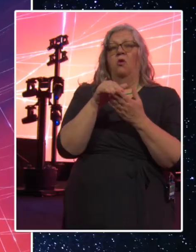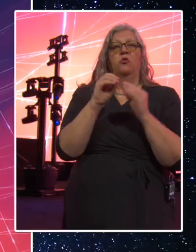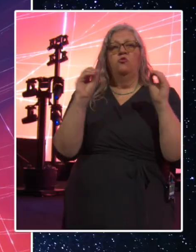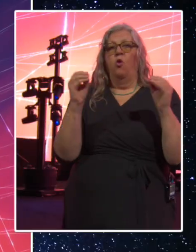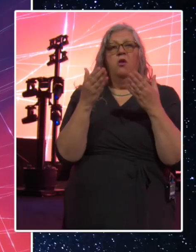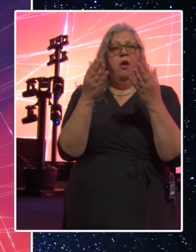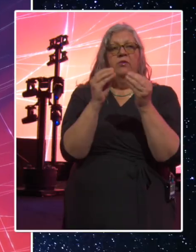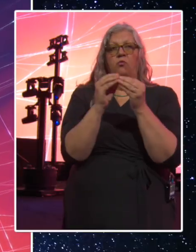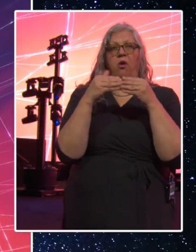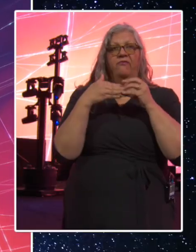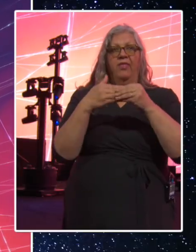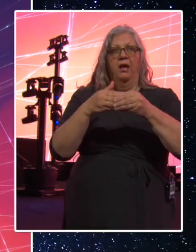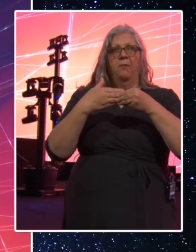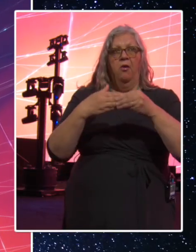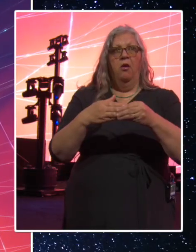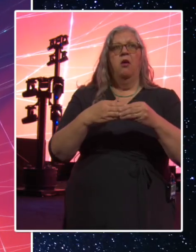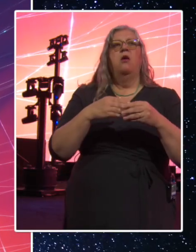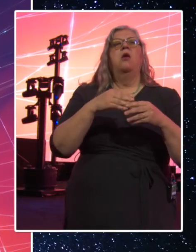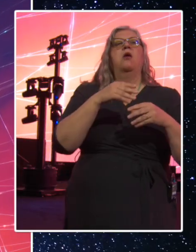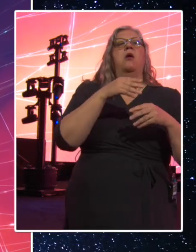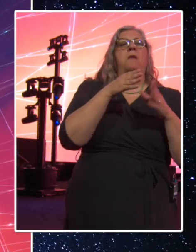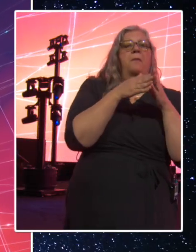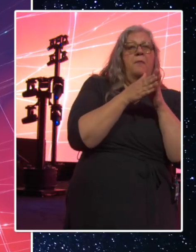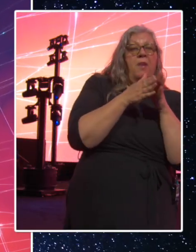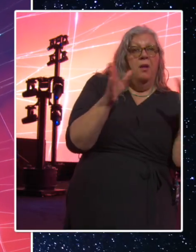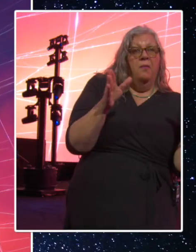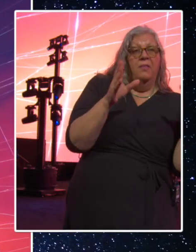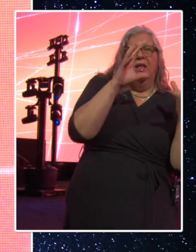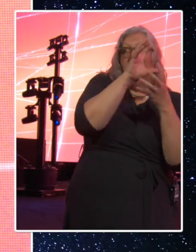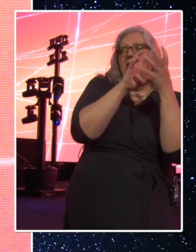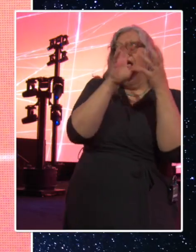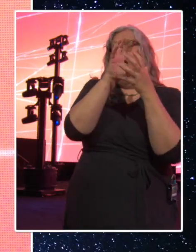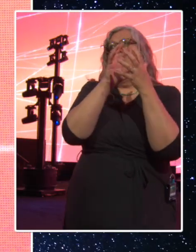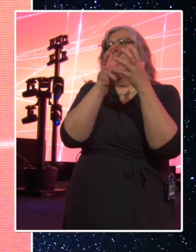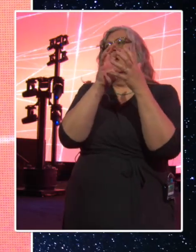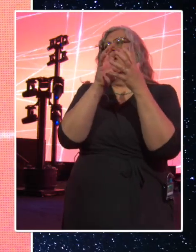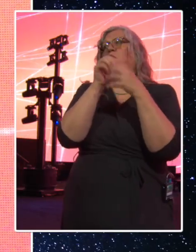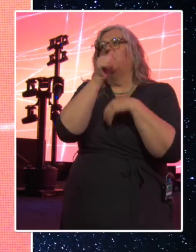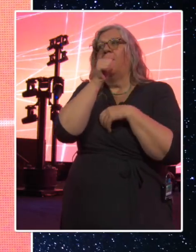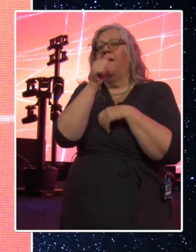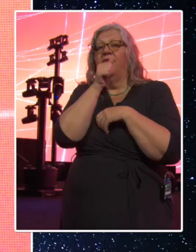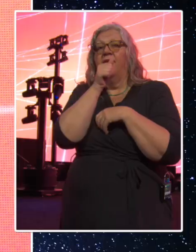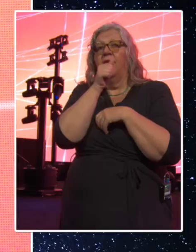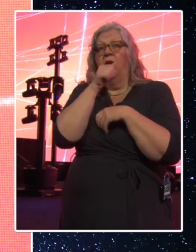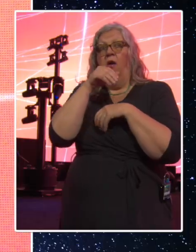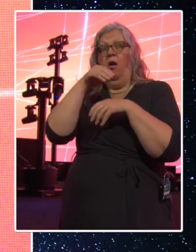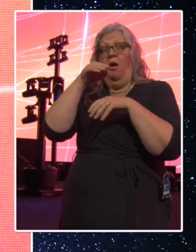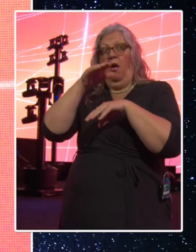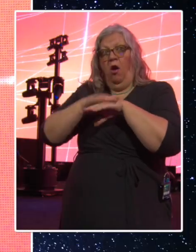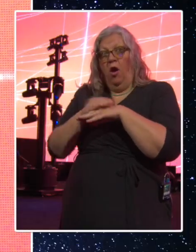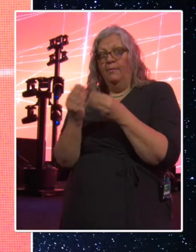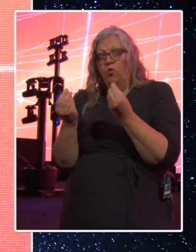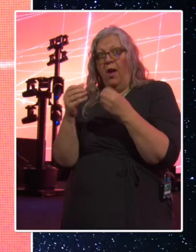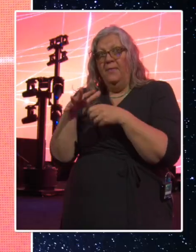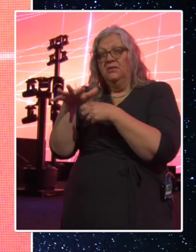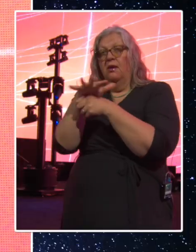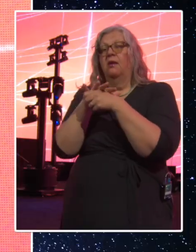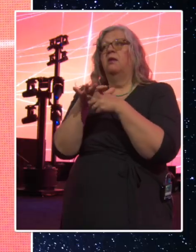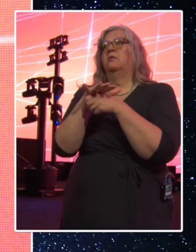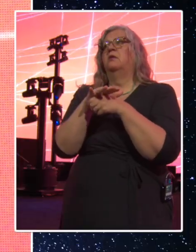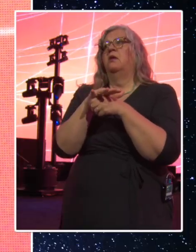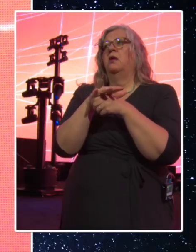You can choose public cloud, virtual private cloud and on-premises with connected or air-gapped options